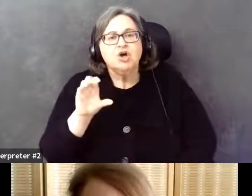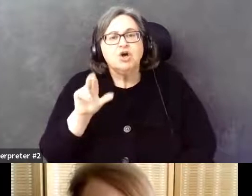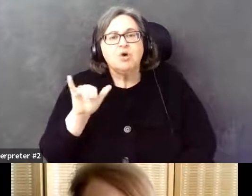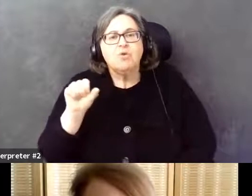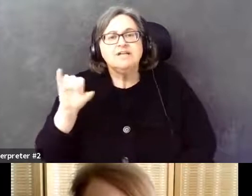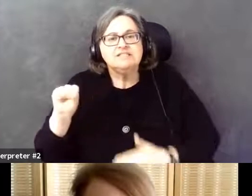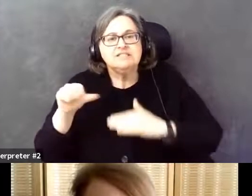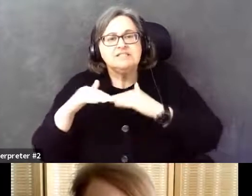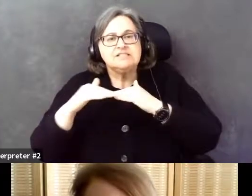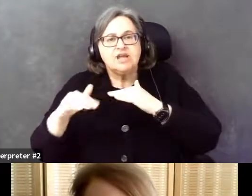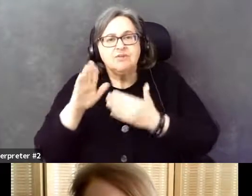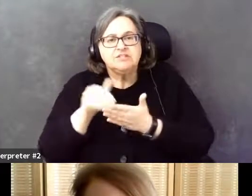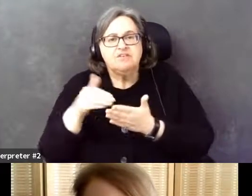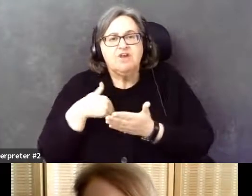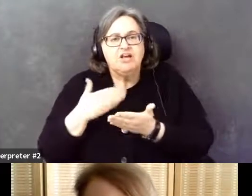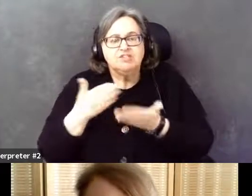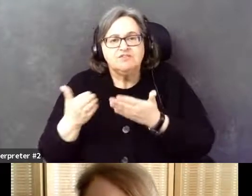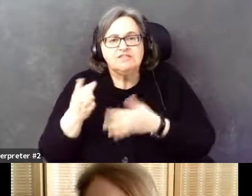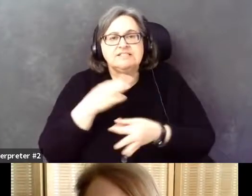for services there in lieu of charges.